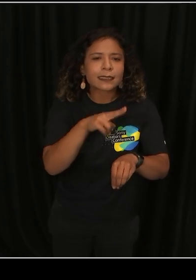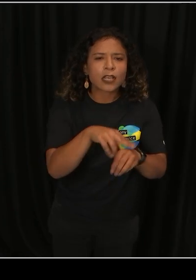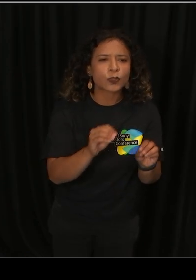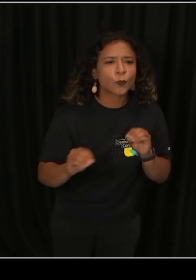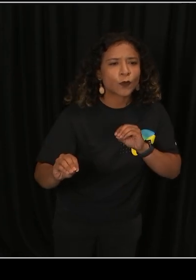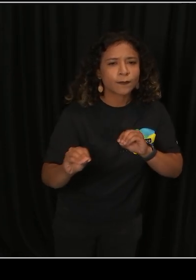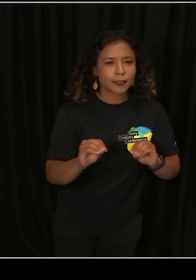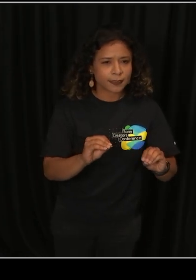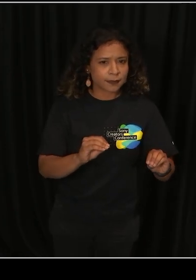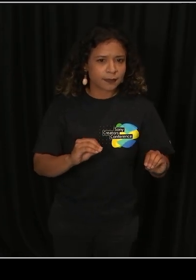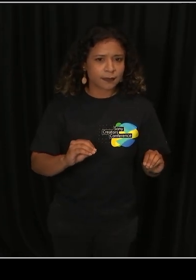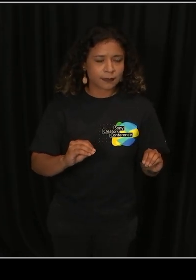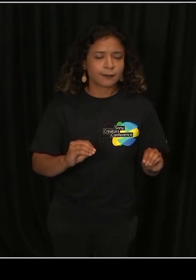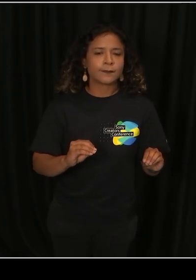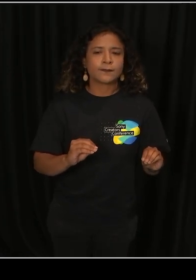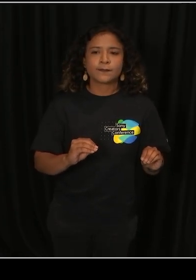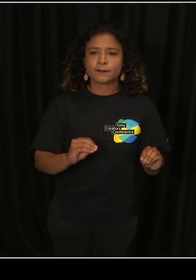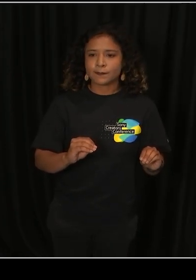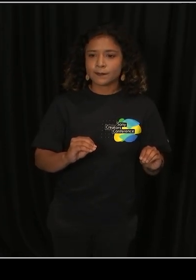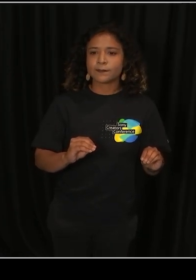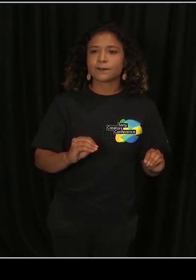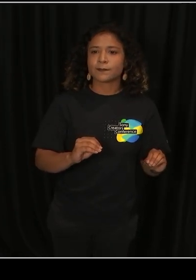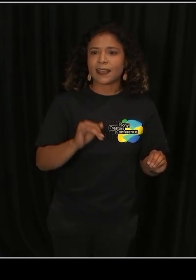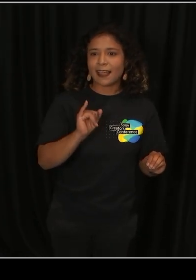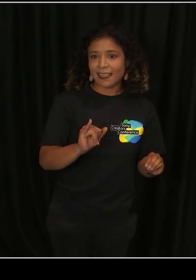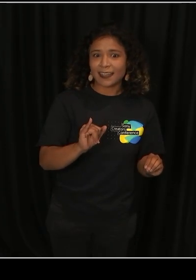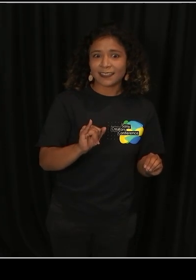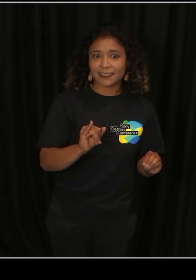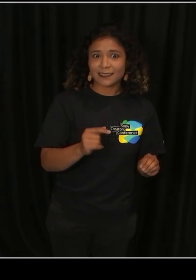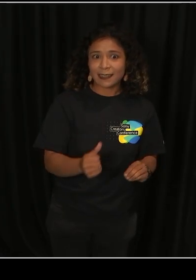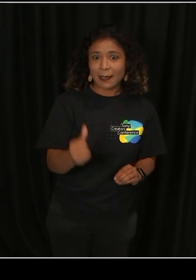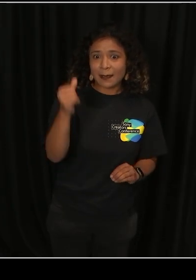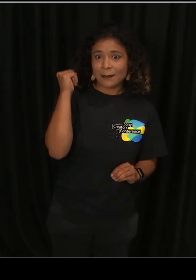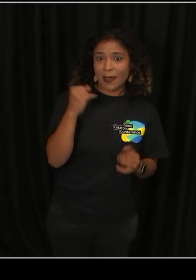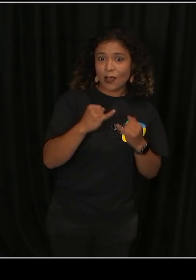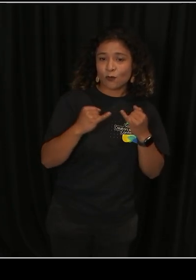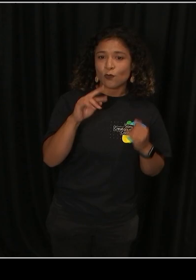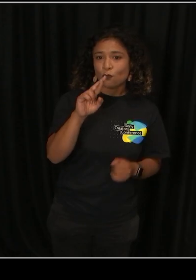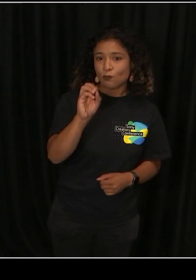So this entire back row is variations,